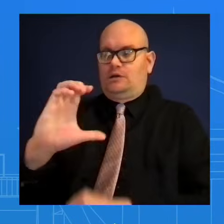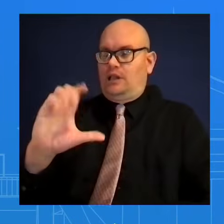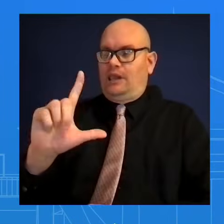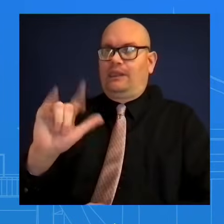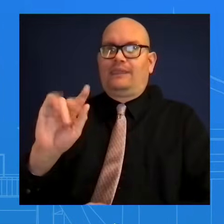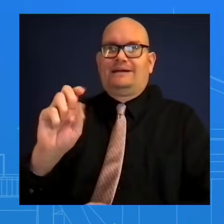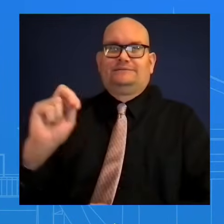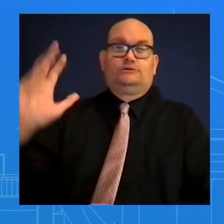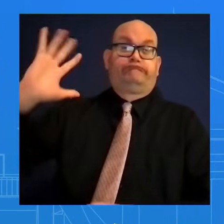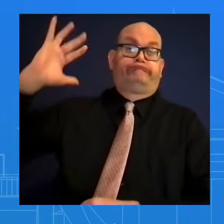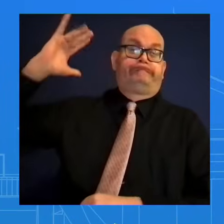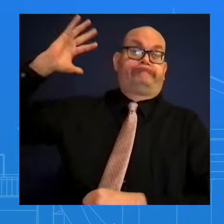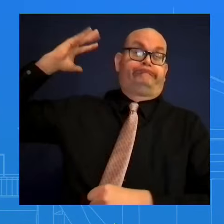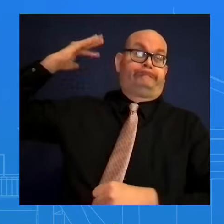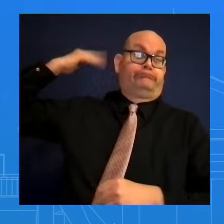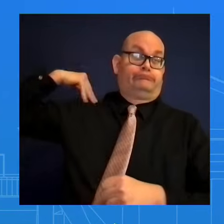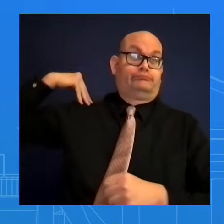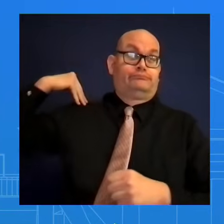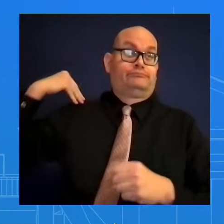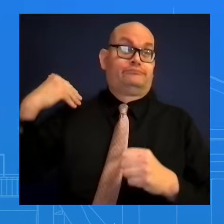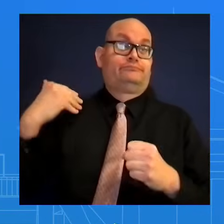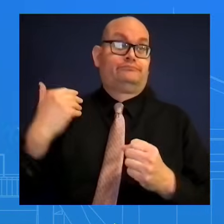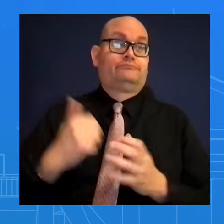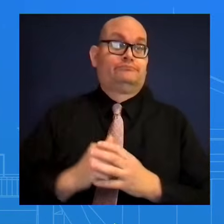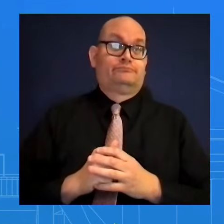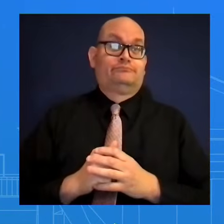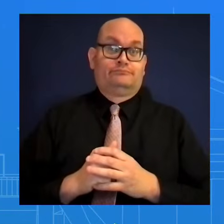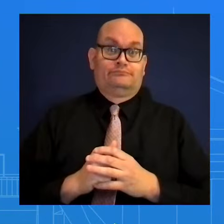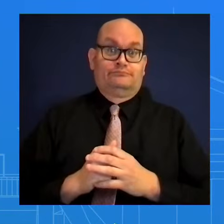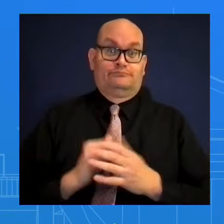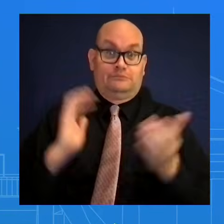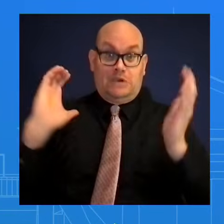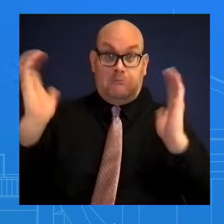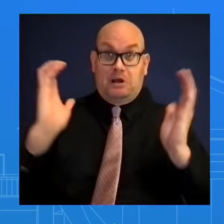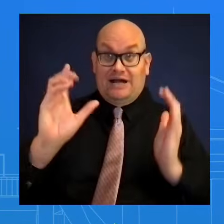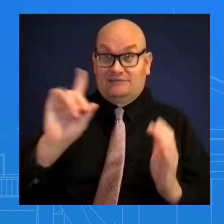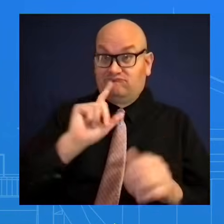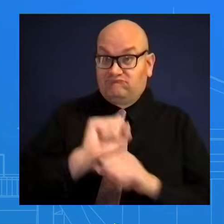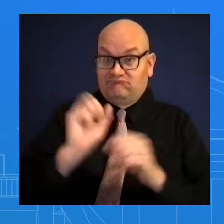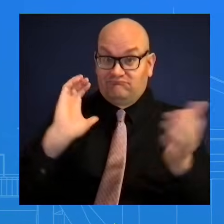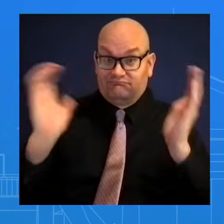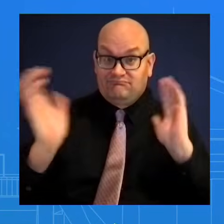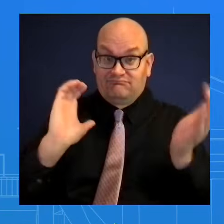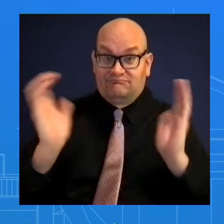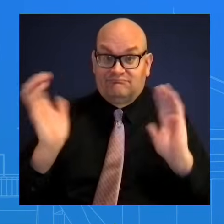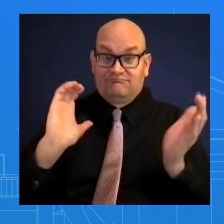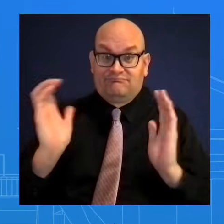And also, to the congressman who was also the former head of Oversight -- the first Black head of